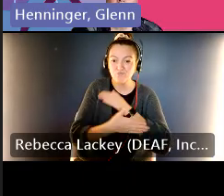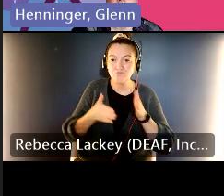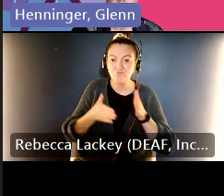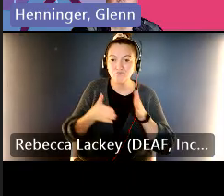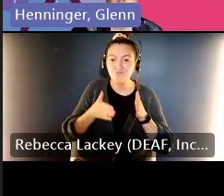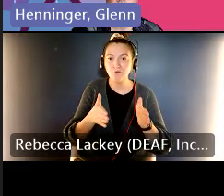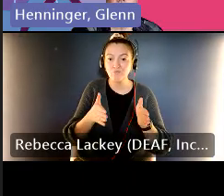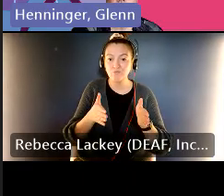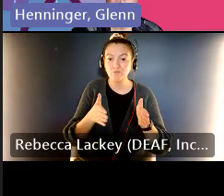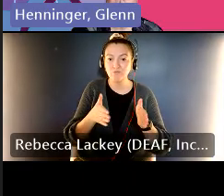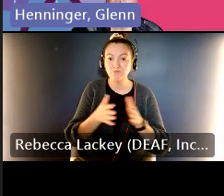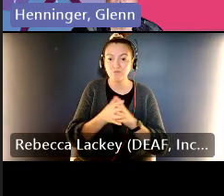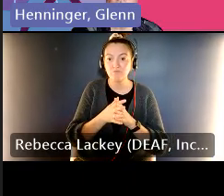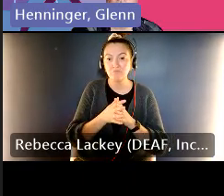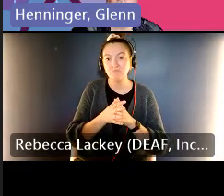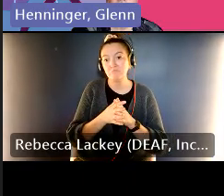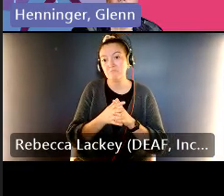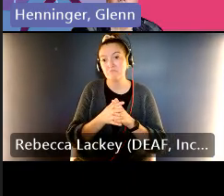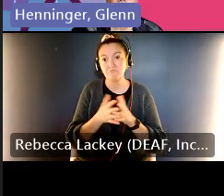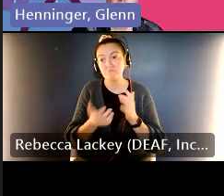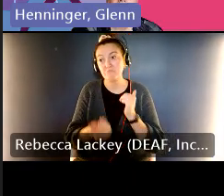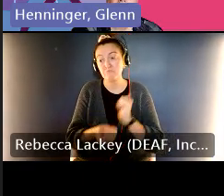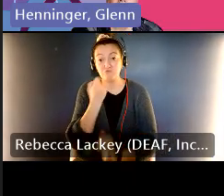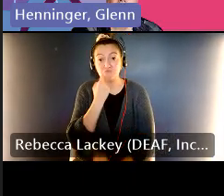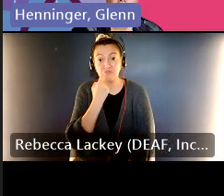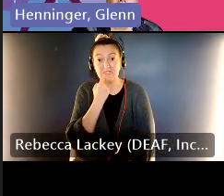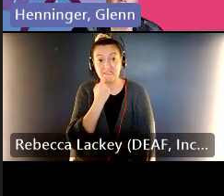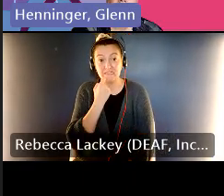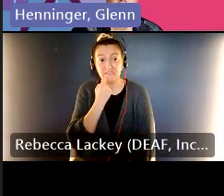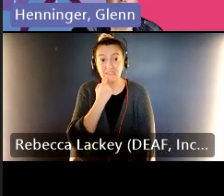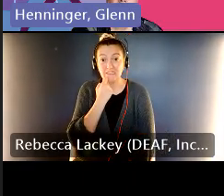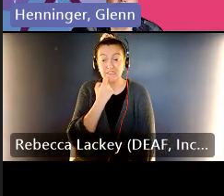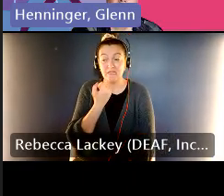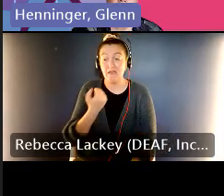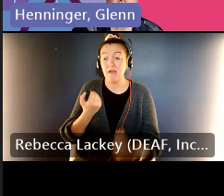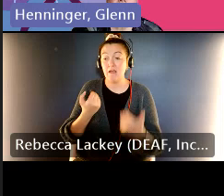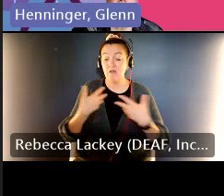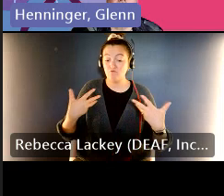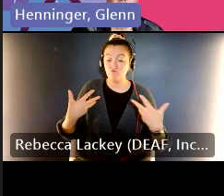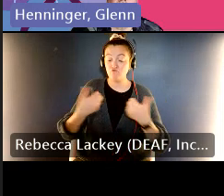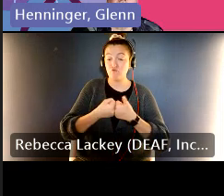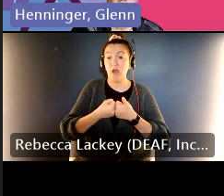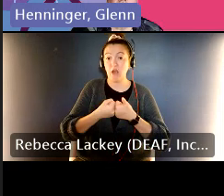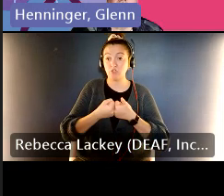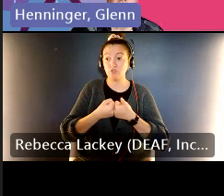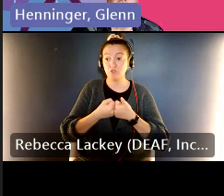And most recently, we, we have a a crash reporting system that